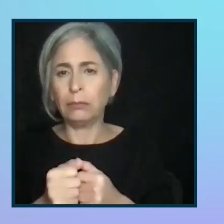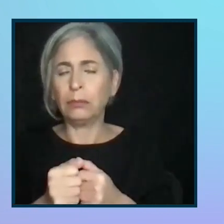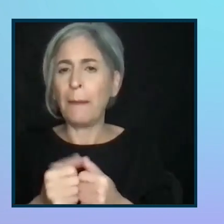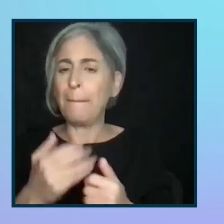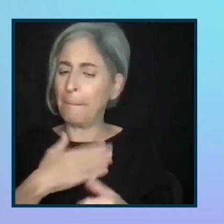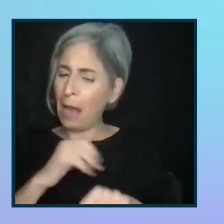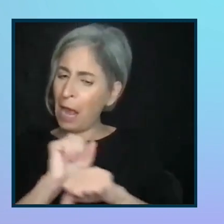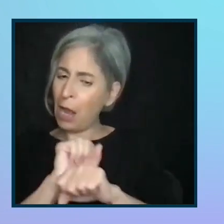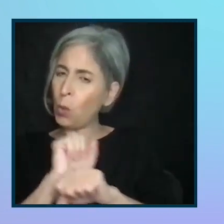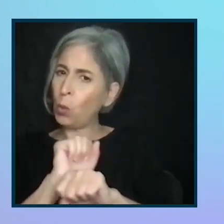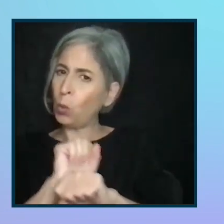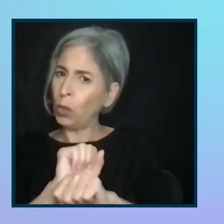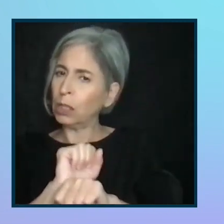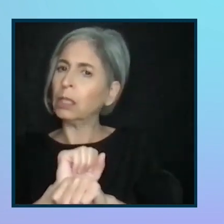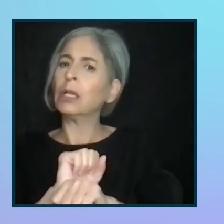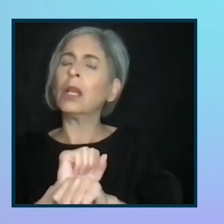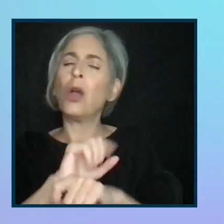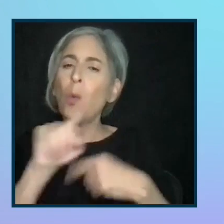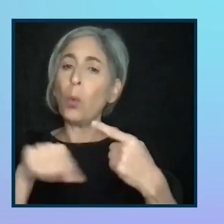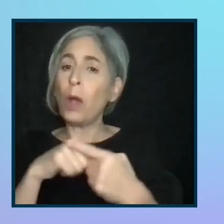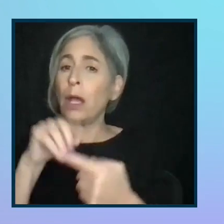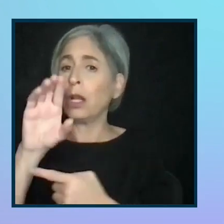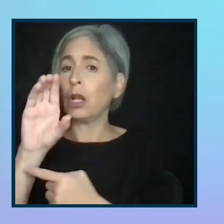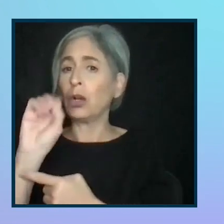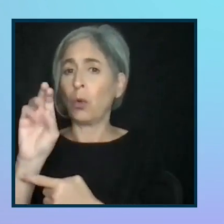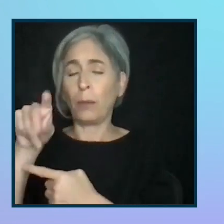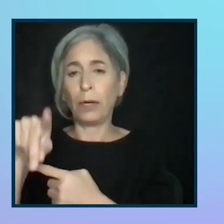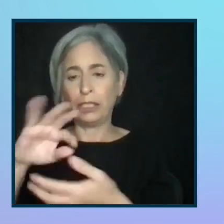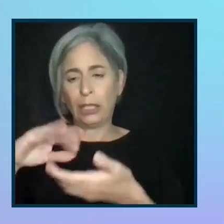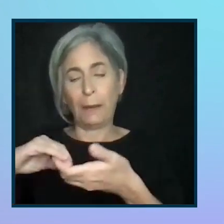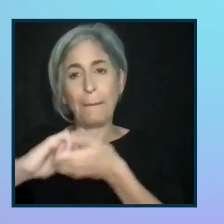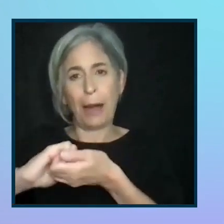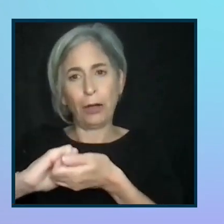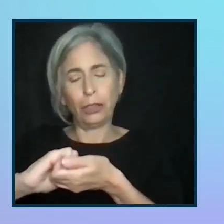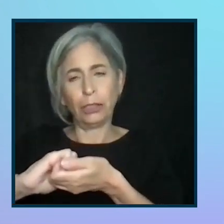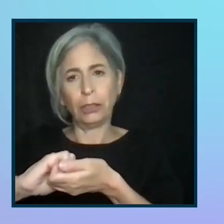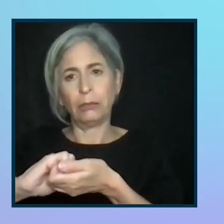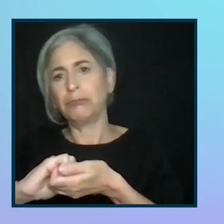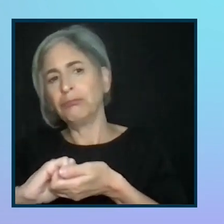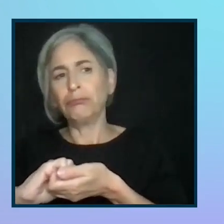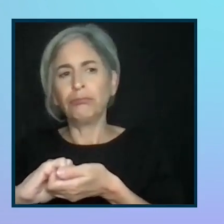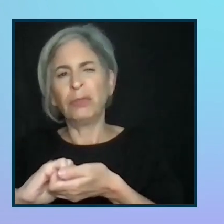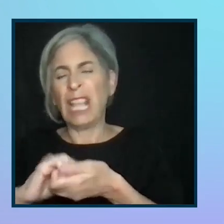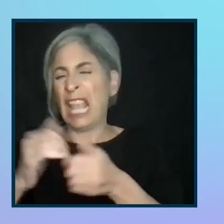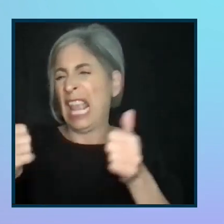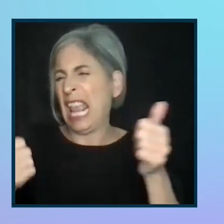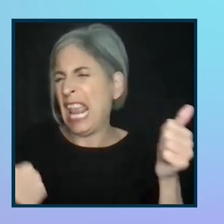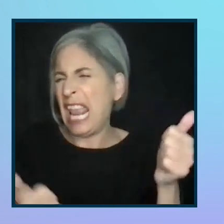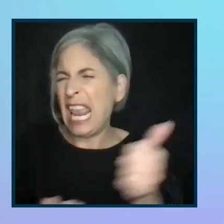which is that when a corporation partners with like, you could say like any disability organization,